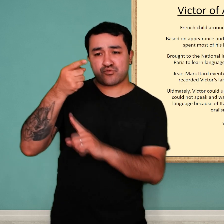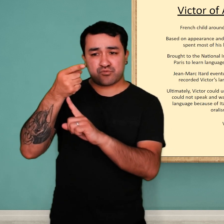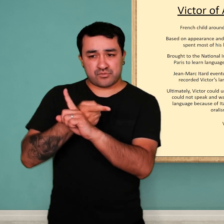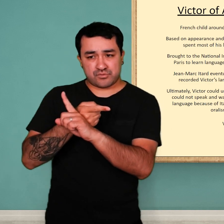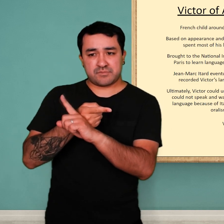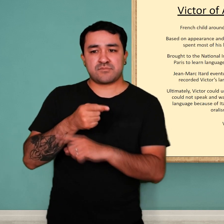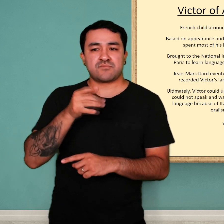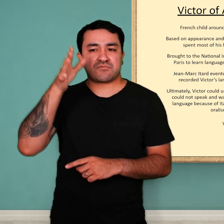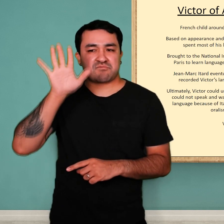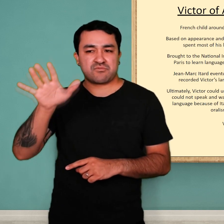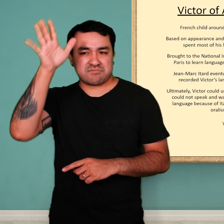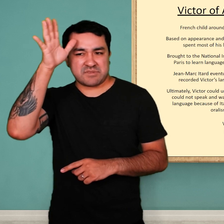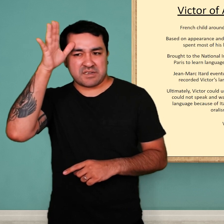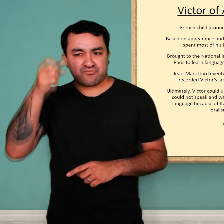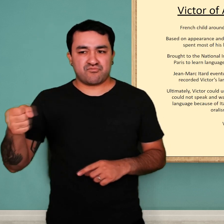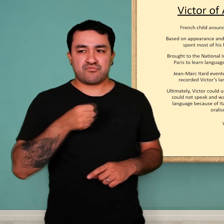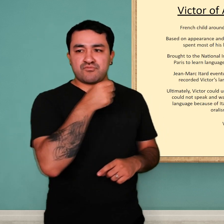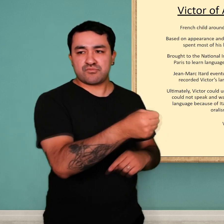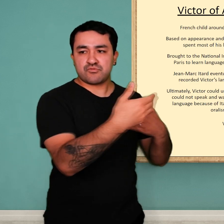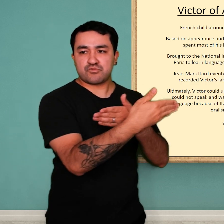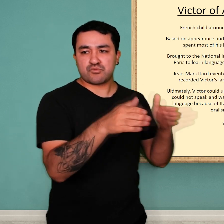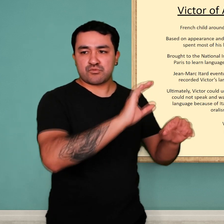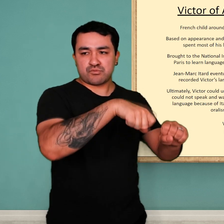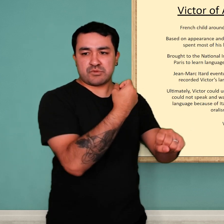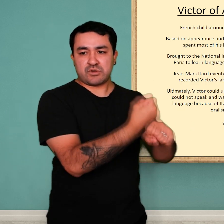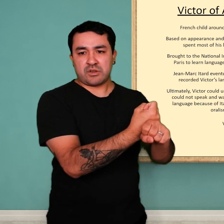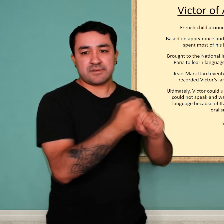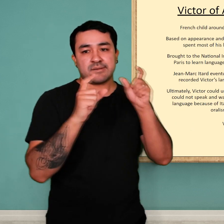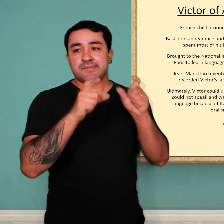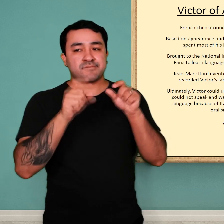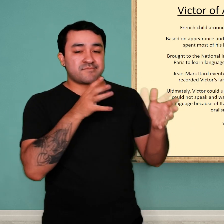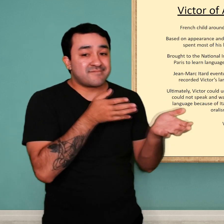"Victor was the mental and psychological equivalent of someone born deaf-and-dumb.”